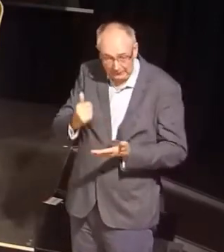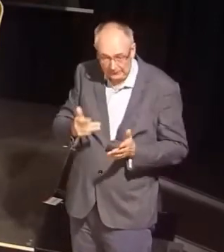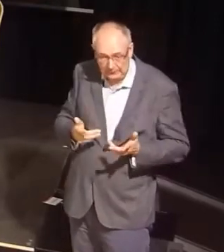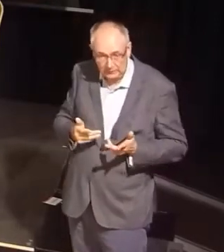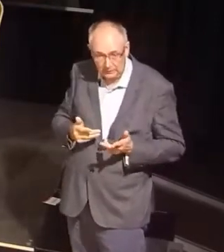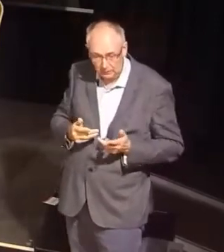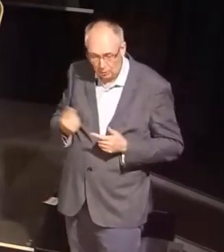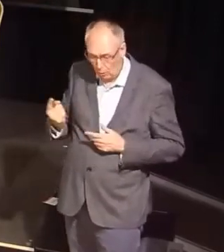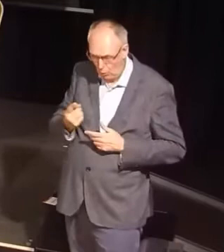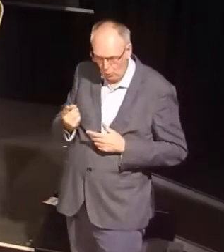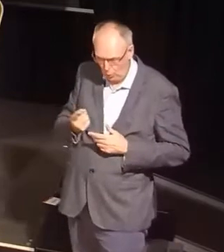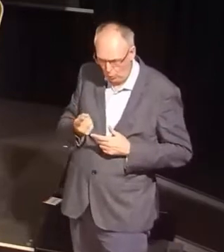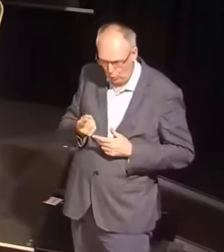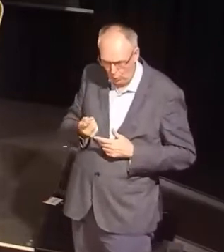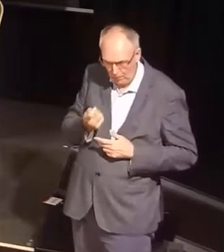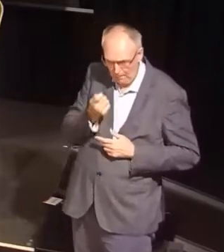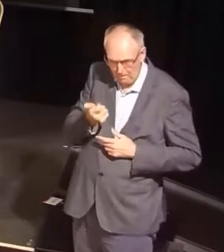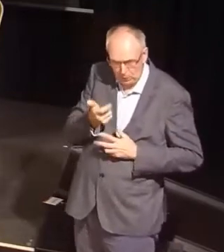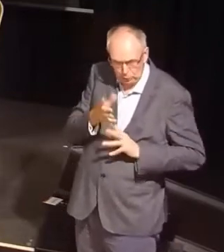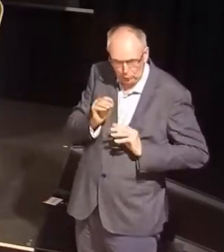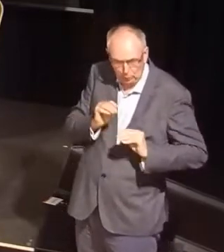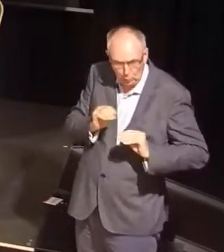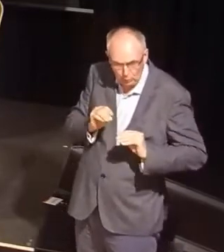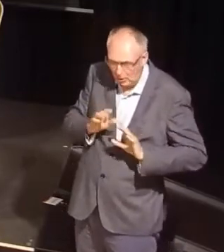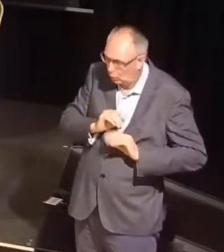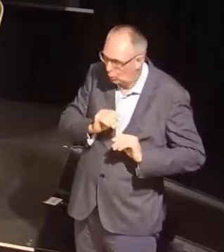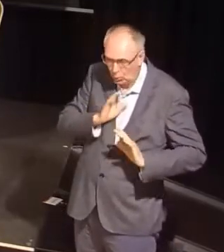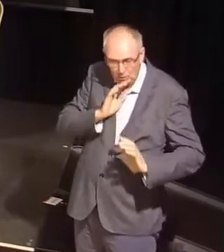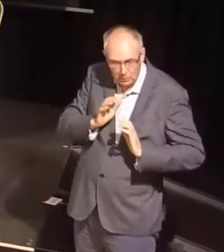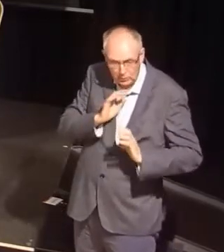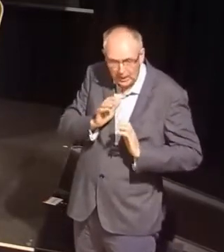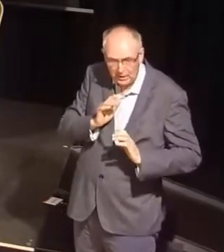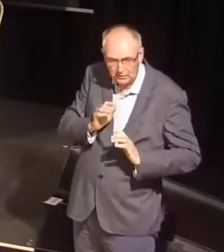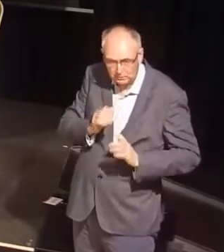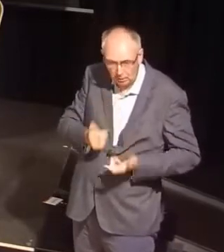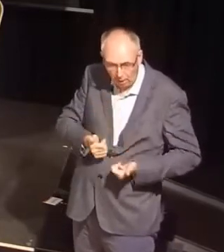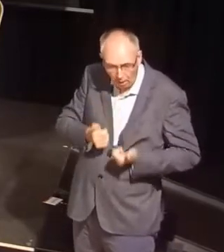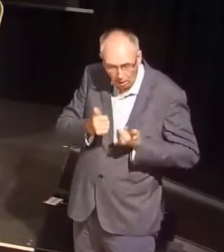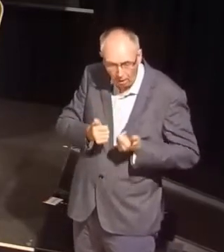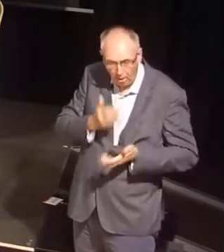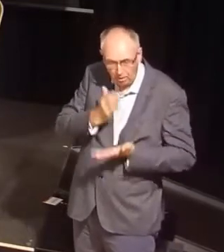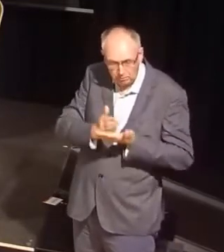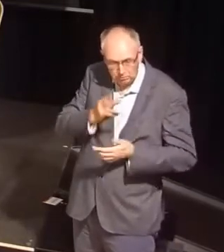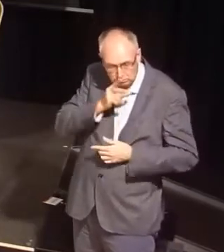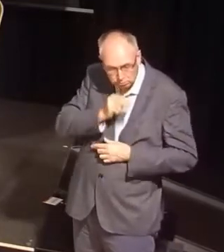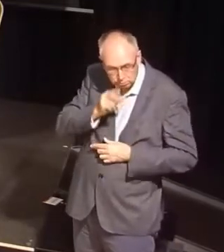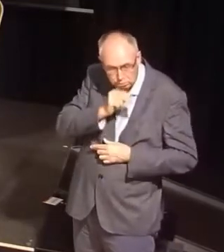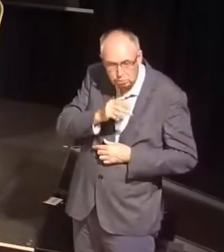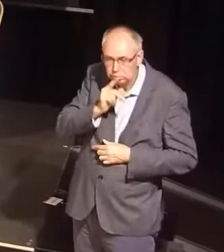with very little movement and no communication talking, having sentences, interacting with other people.